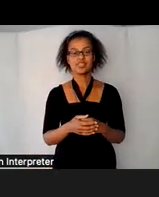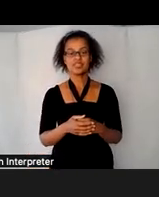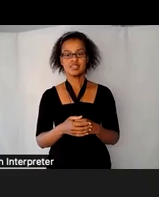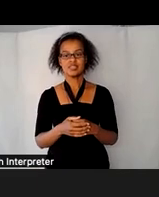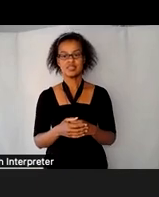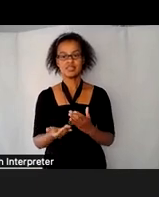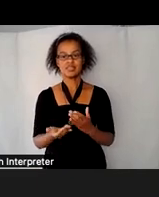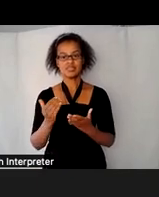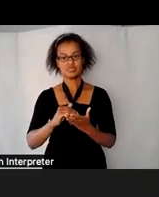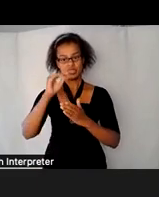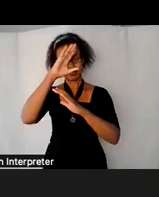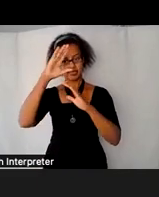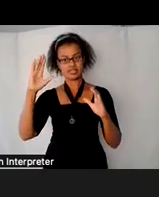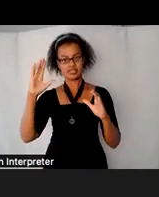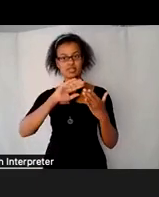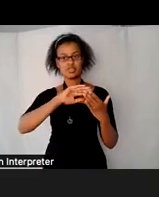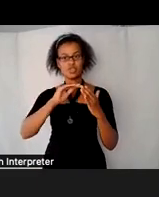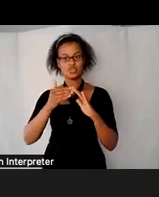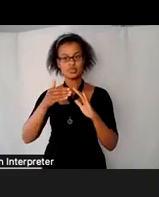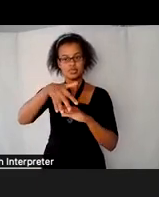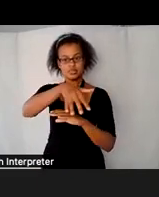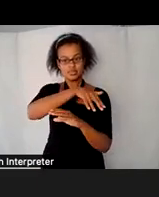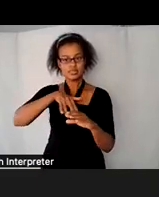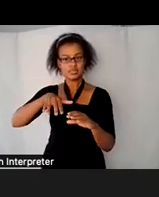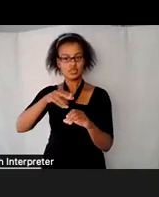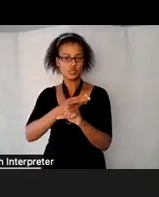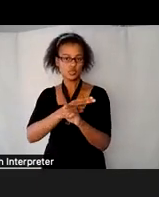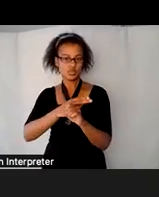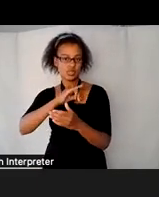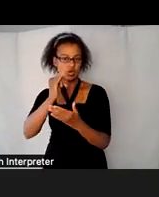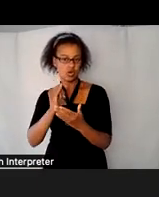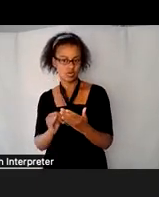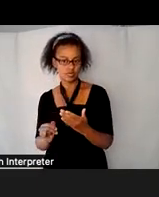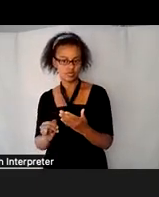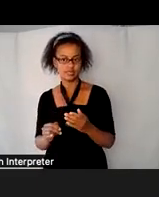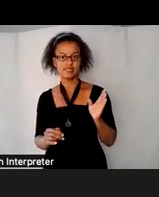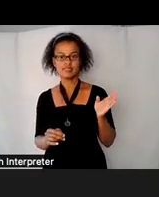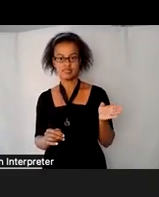So here is just the little visual of the farm.